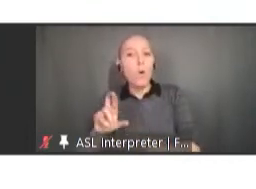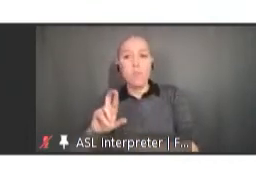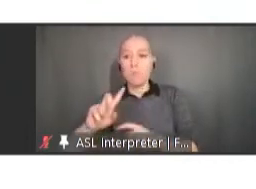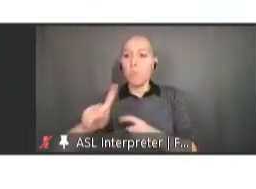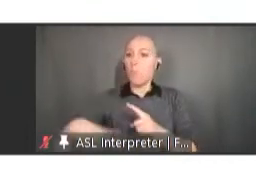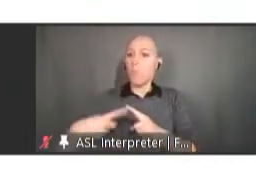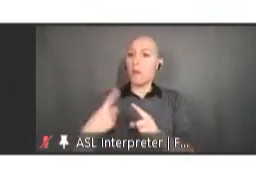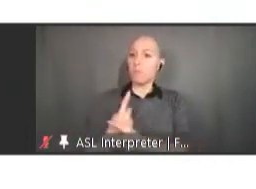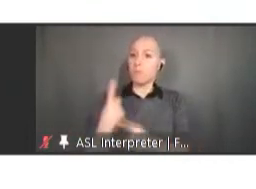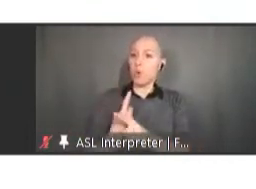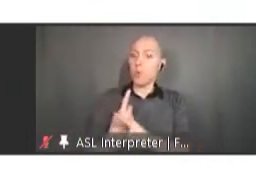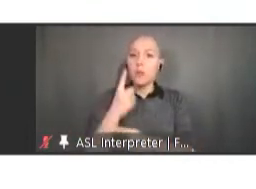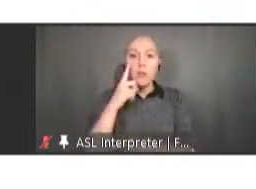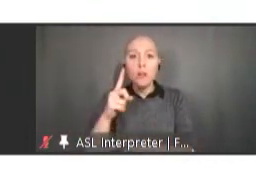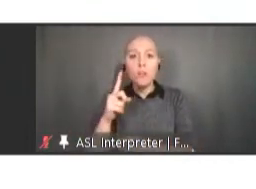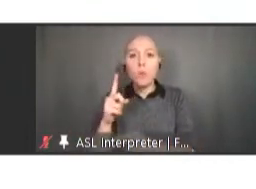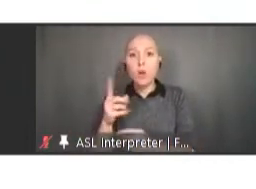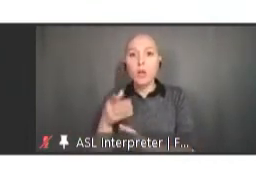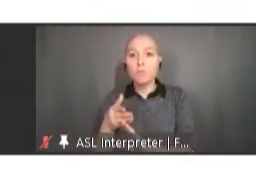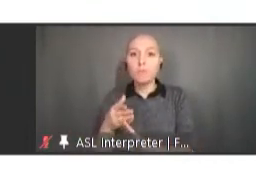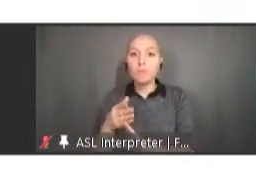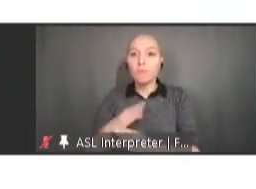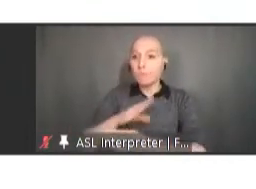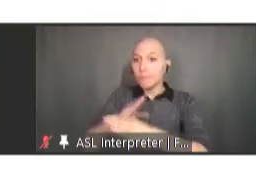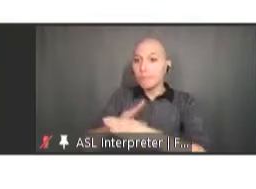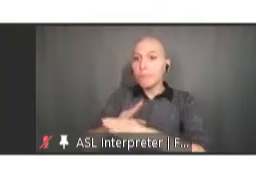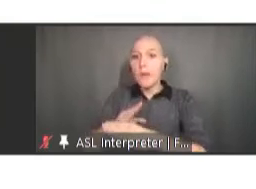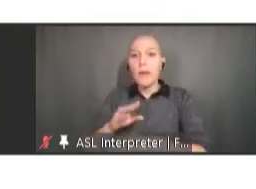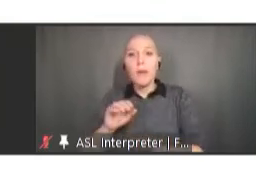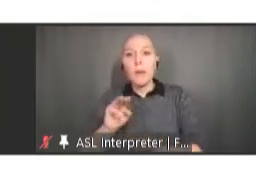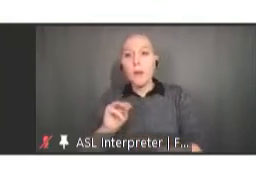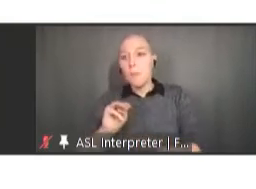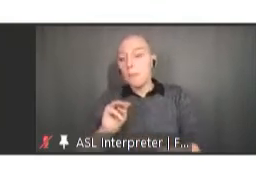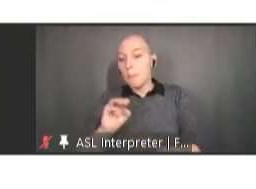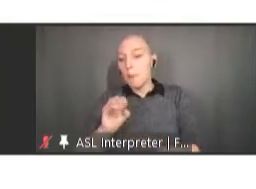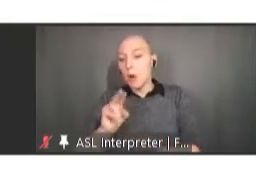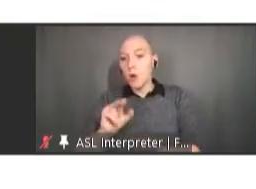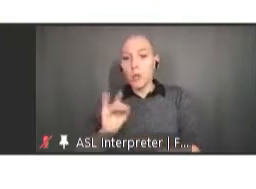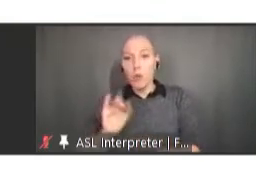antibody therapy? And what about recommendations about social distancing and mask wearing?